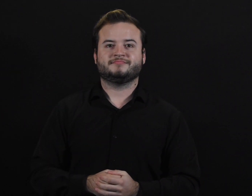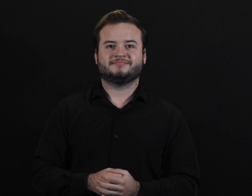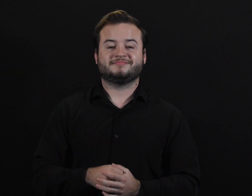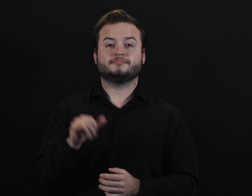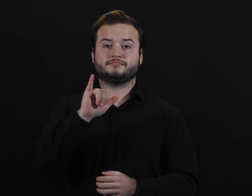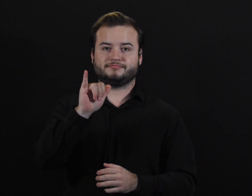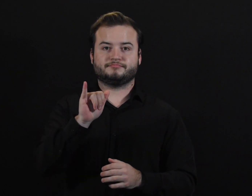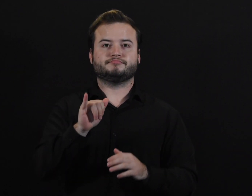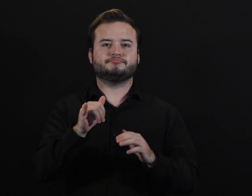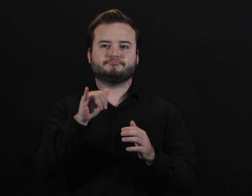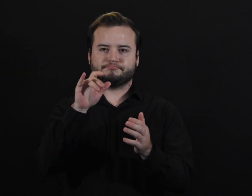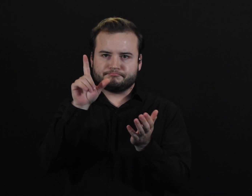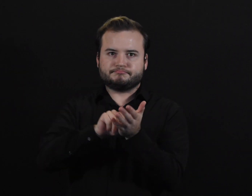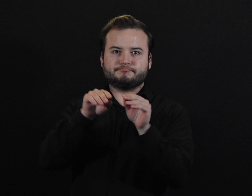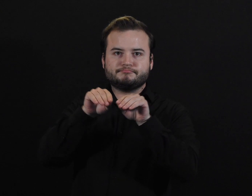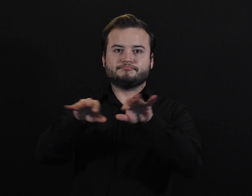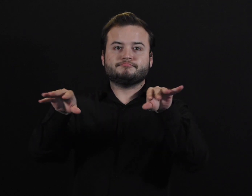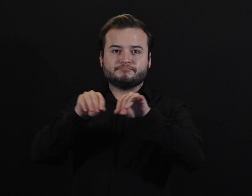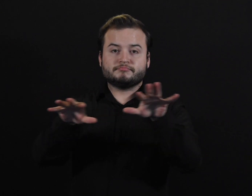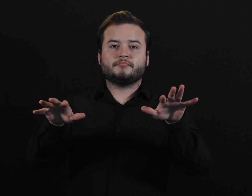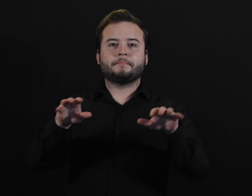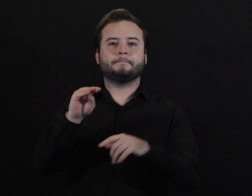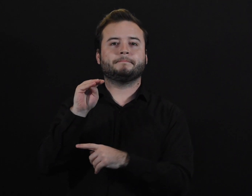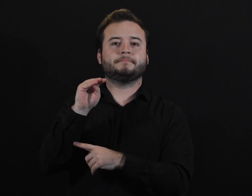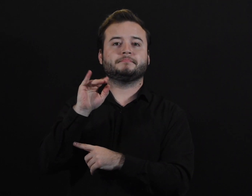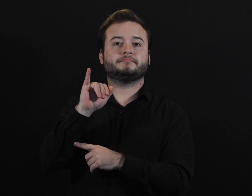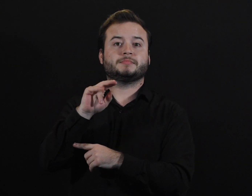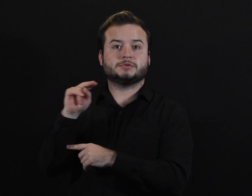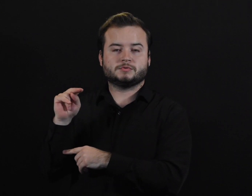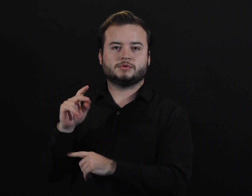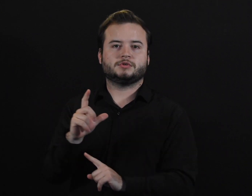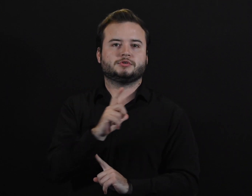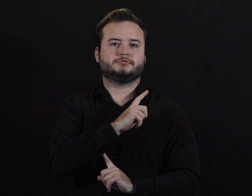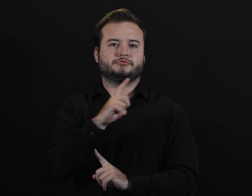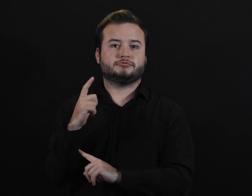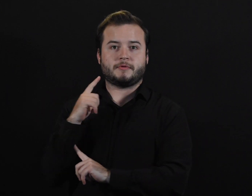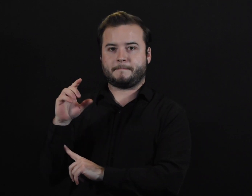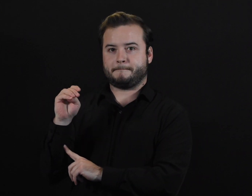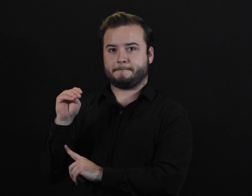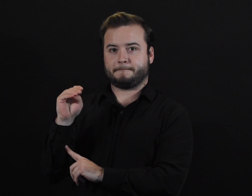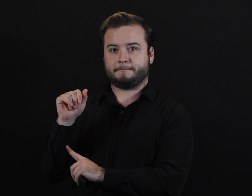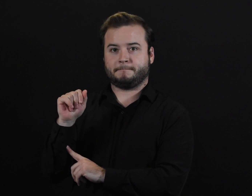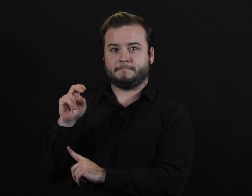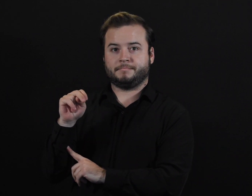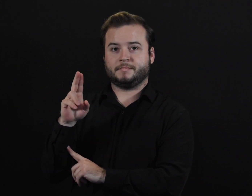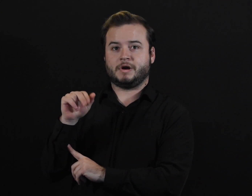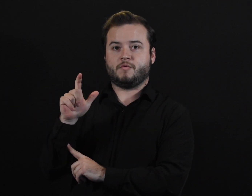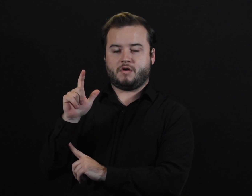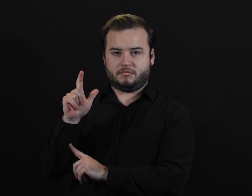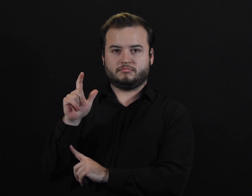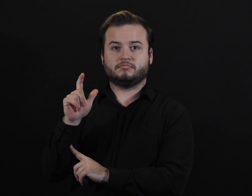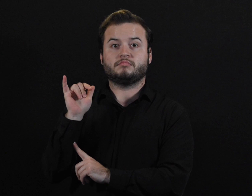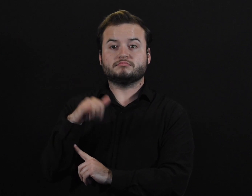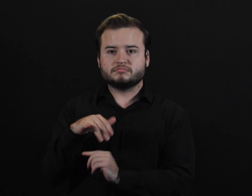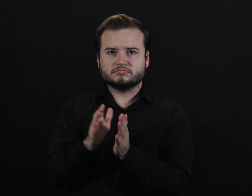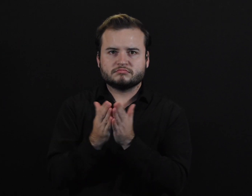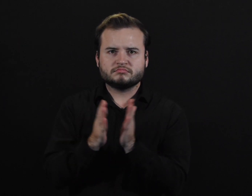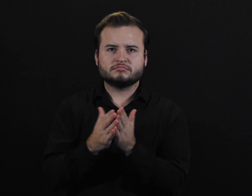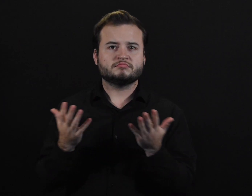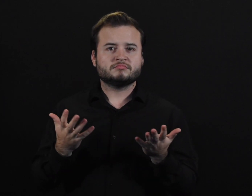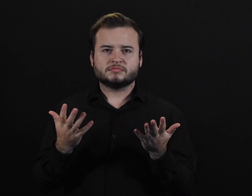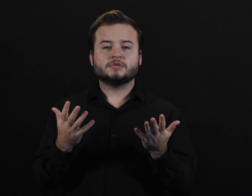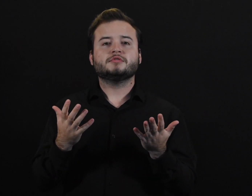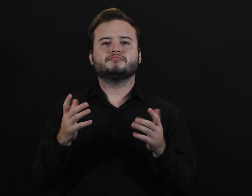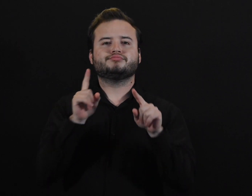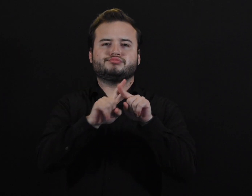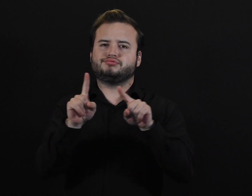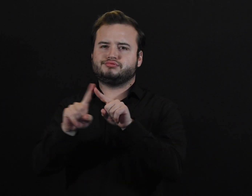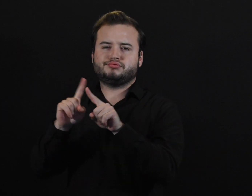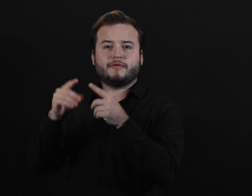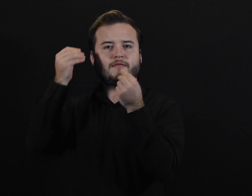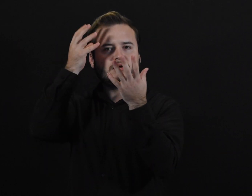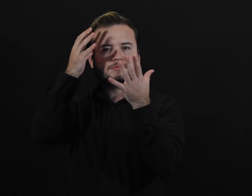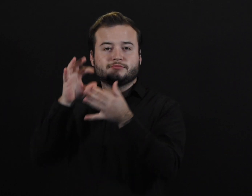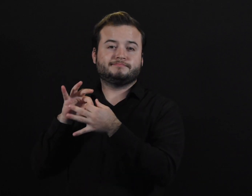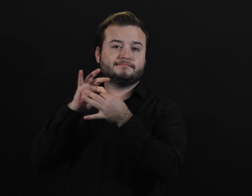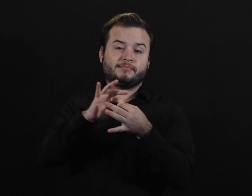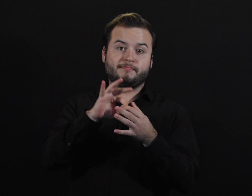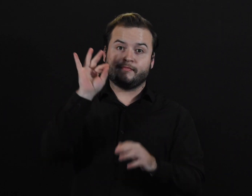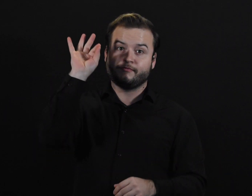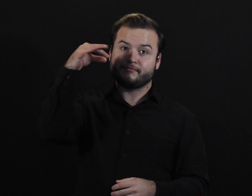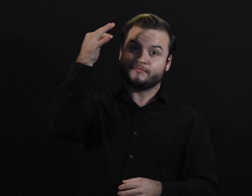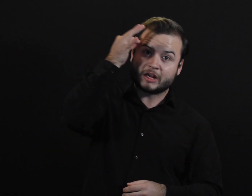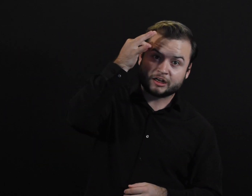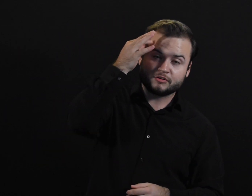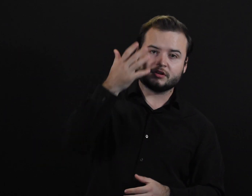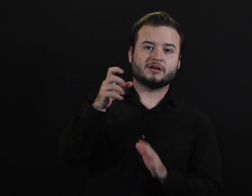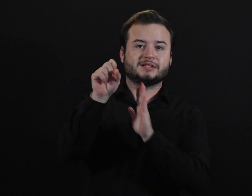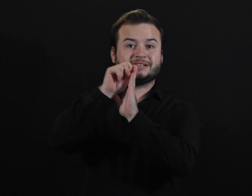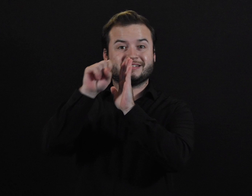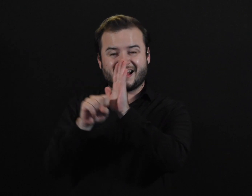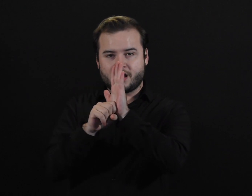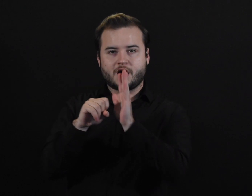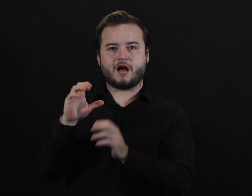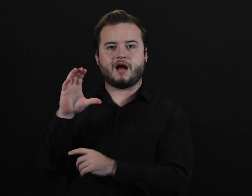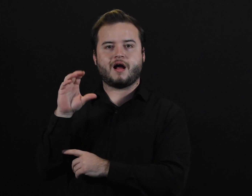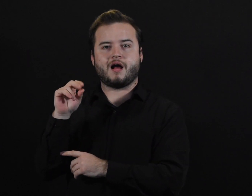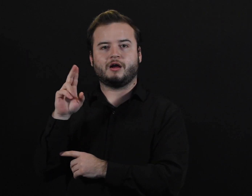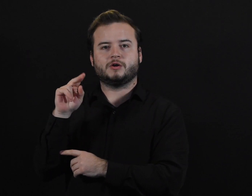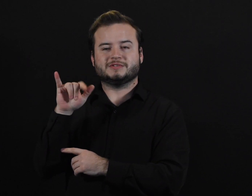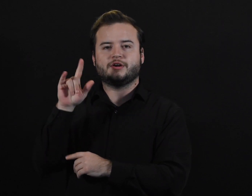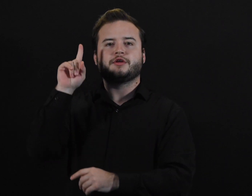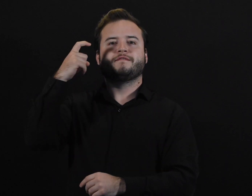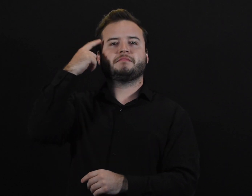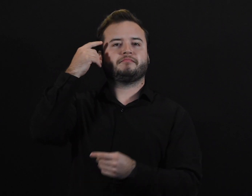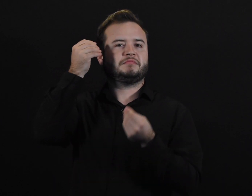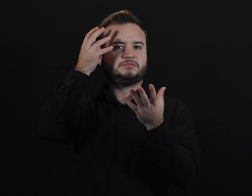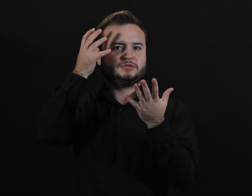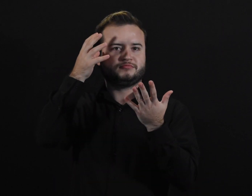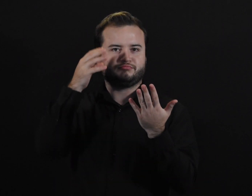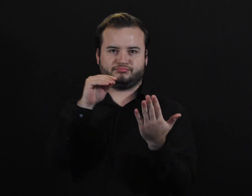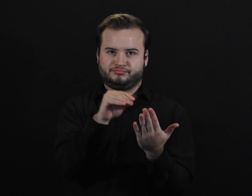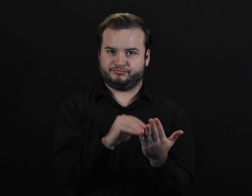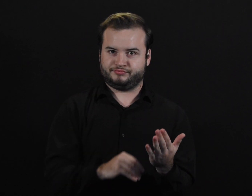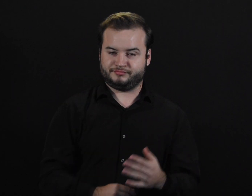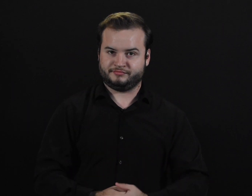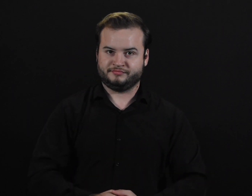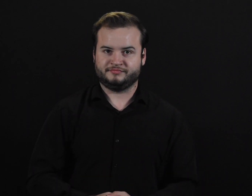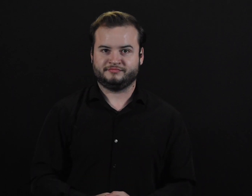and publishes the Minnesota Legislative Manual, a compendium of federal, state and county government information.